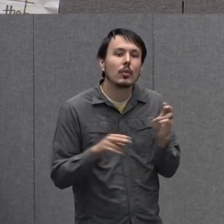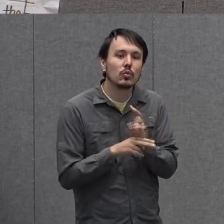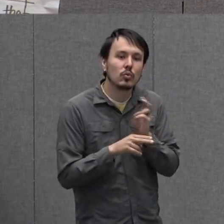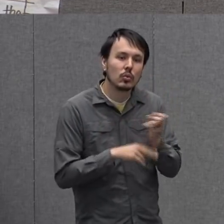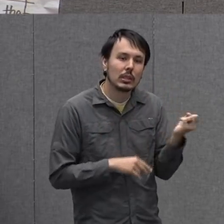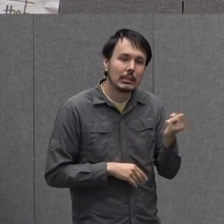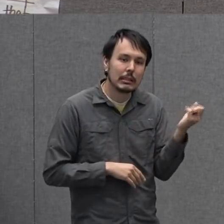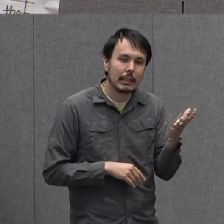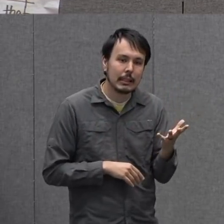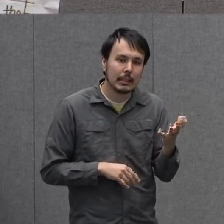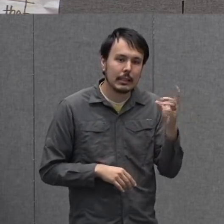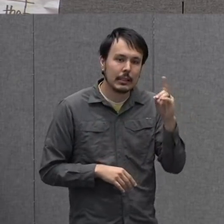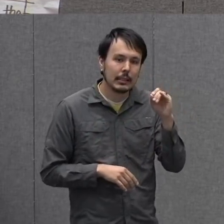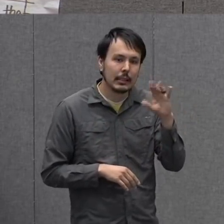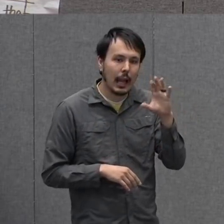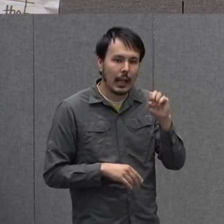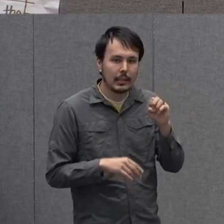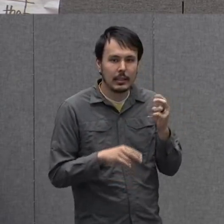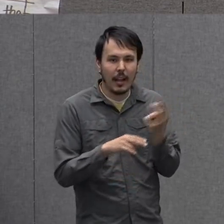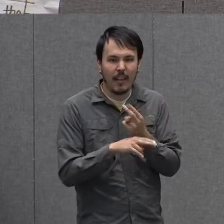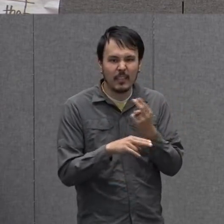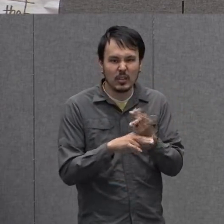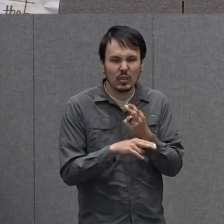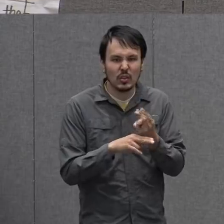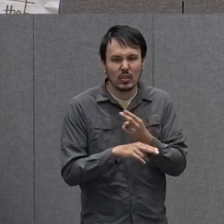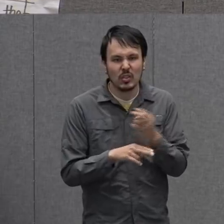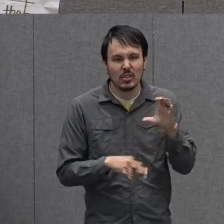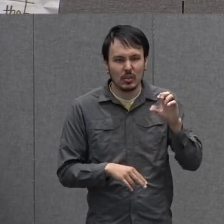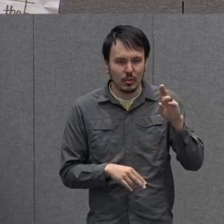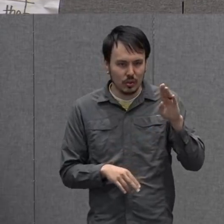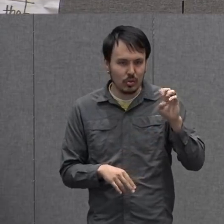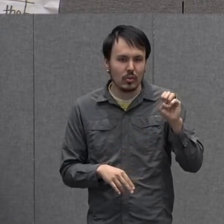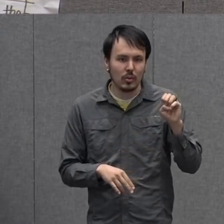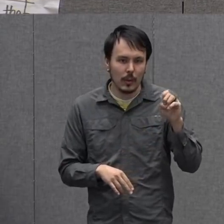And I have used this cube template to be able to show us